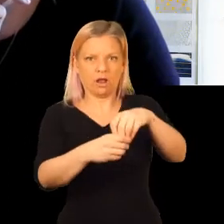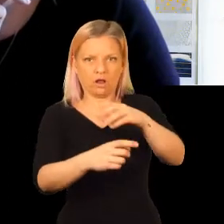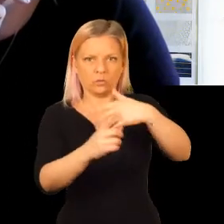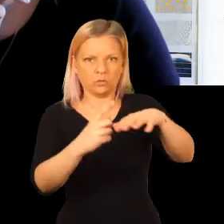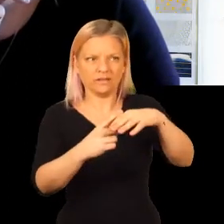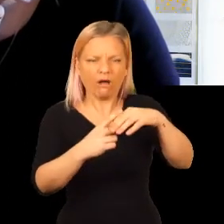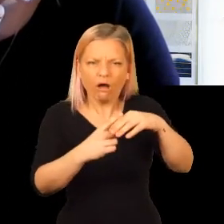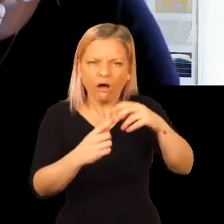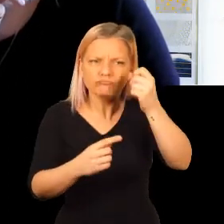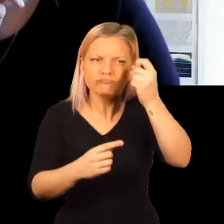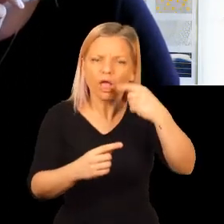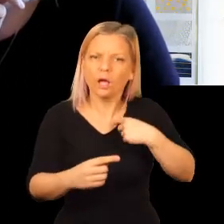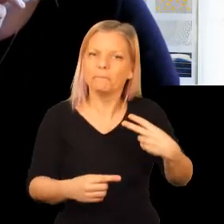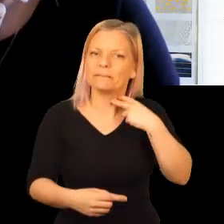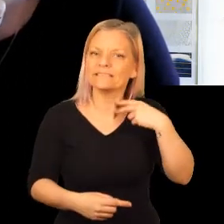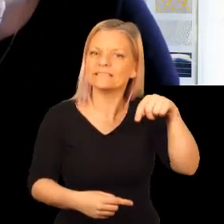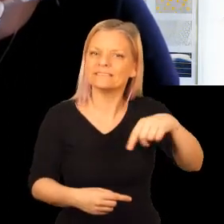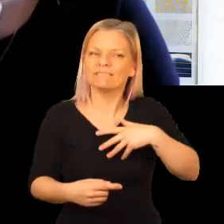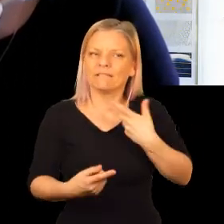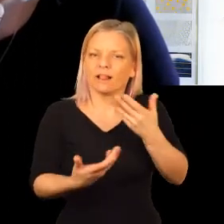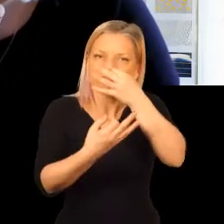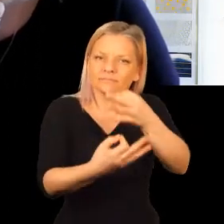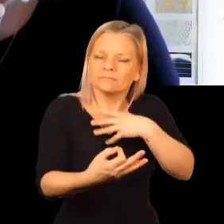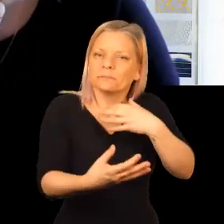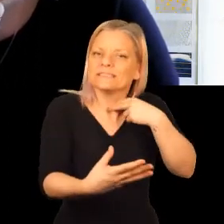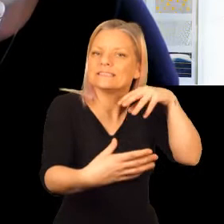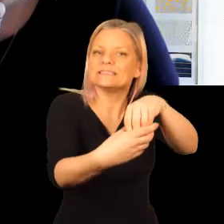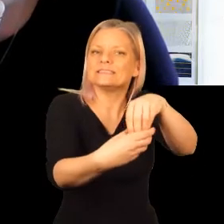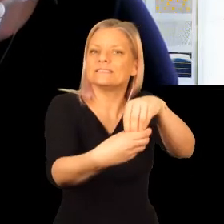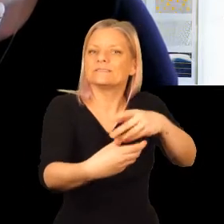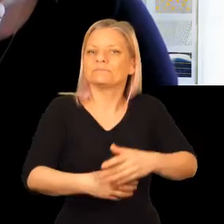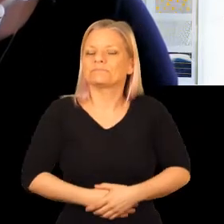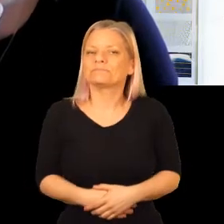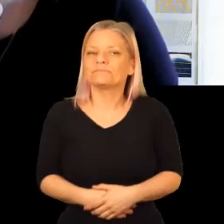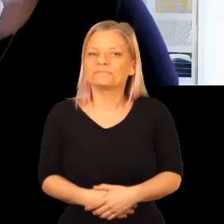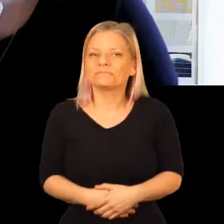20 years that i've not been part of a community like that and i do feel i'm missing it yeah